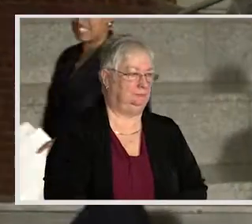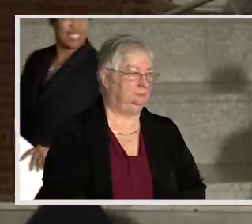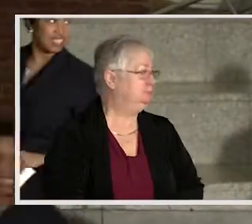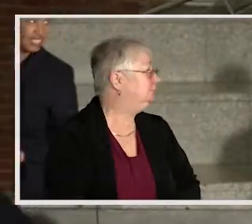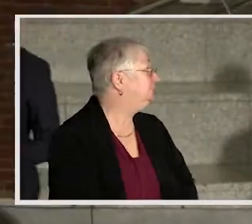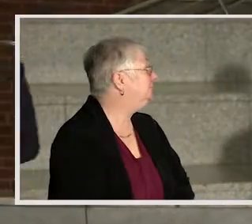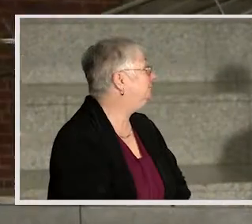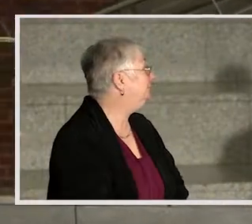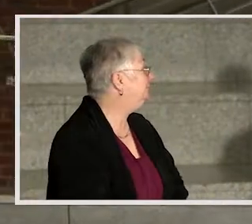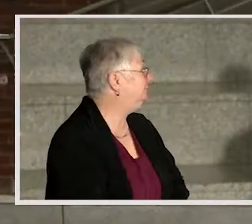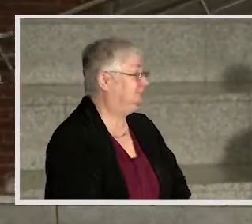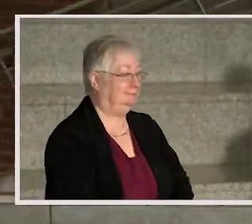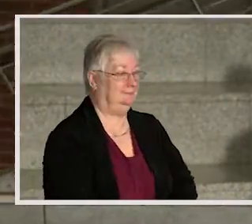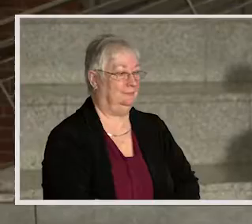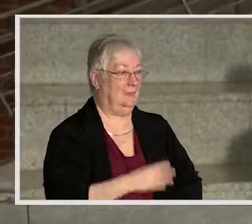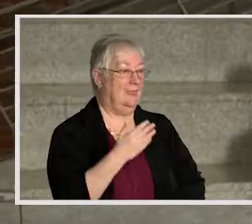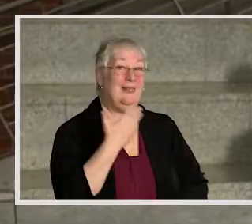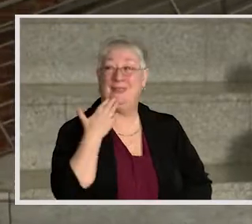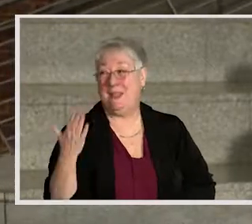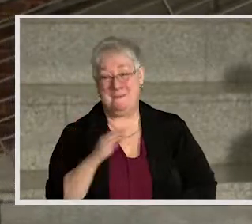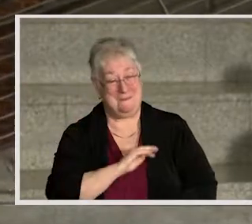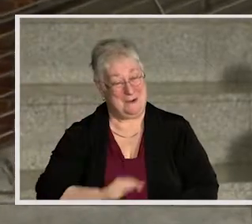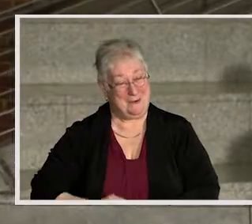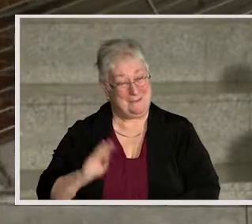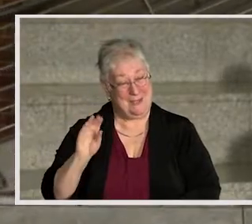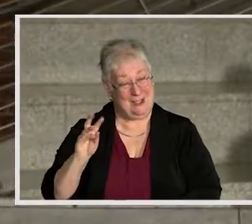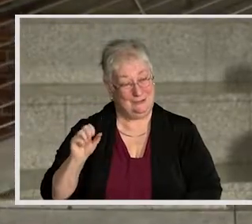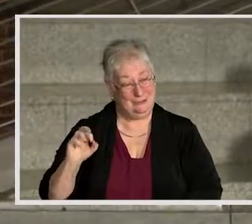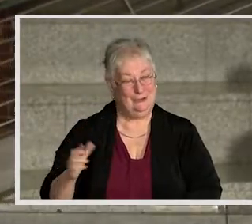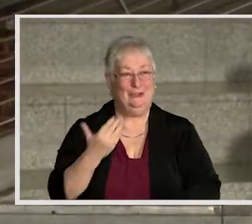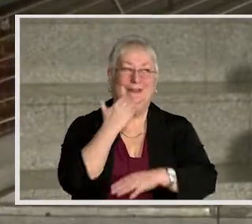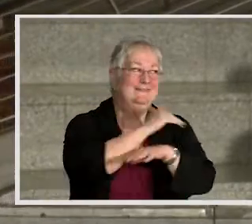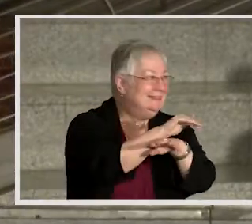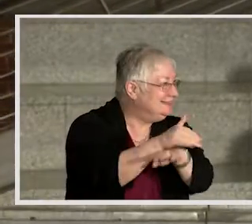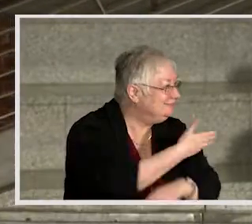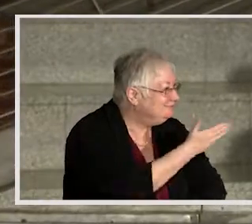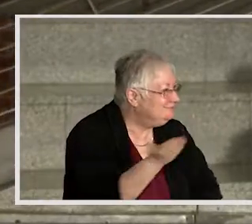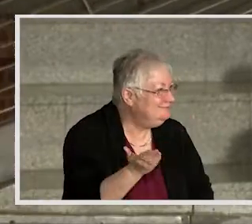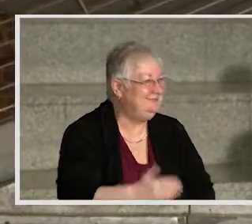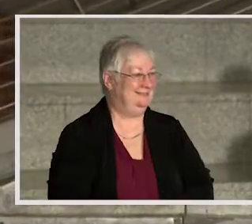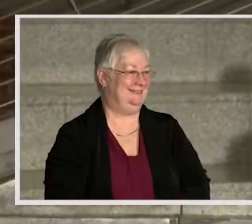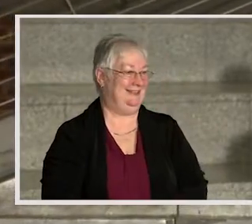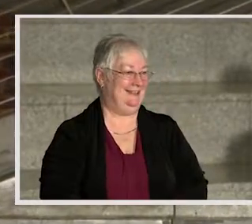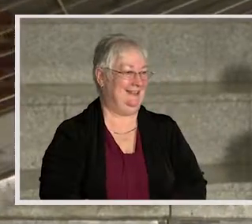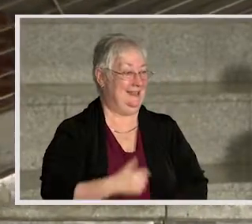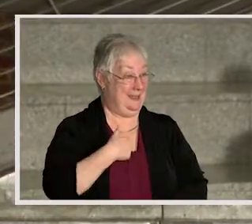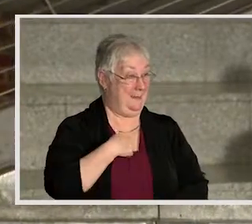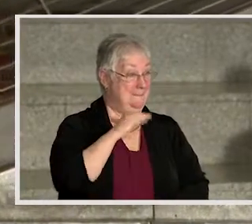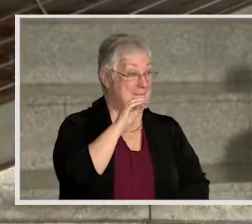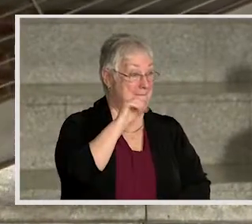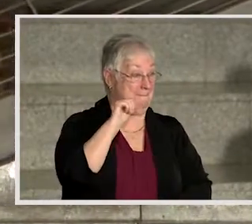THANK YOU, MAYOR. GOOD EVENING, EVERYONE. AS THE MAYOR SAID MY NAME IS MATT BROWN. I HAVE ONE OF THE BEST JOBS IN D.C. GOVERNMENT AND I GET TO